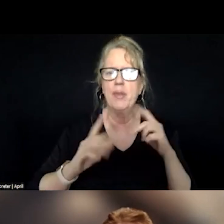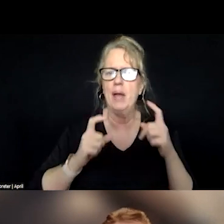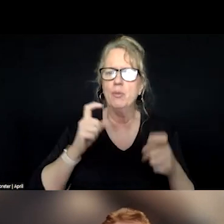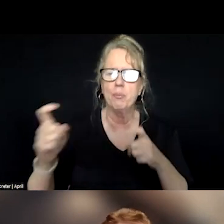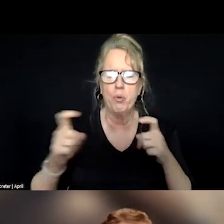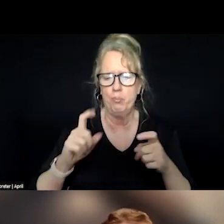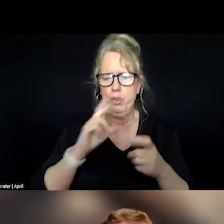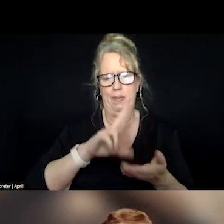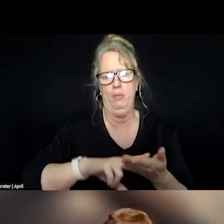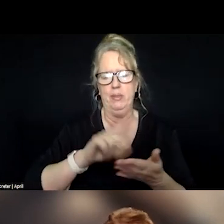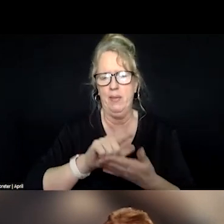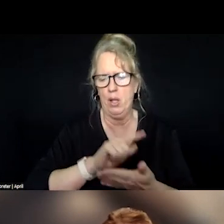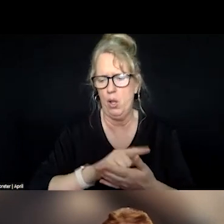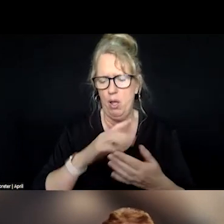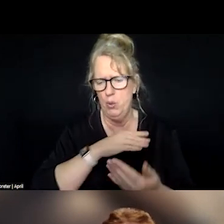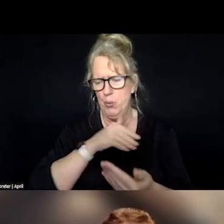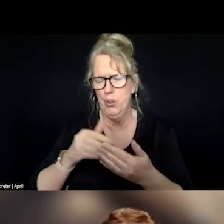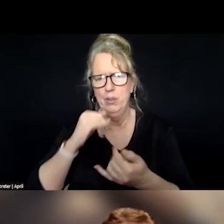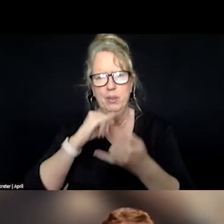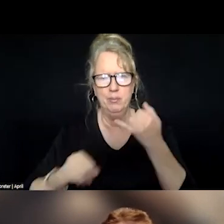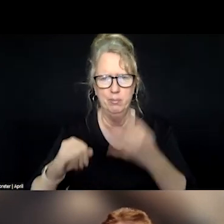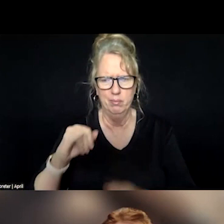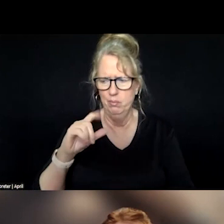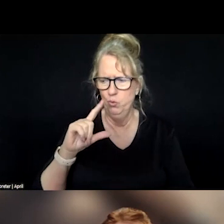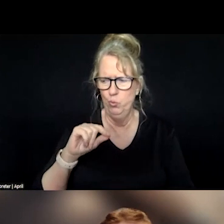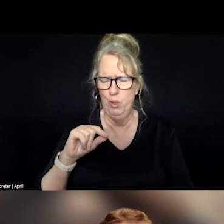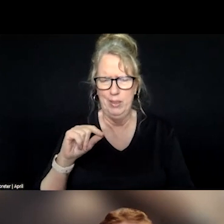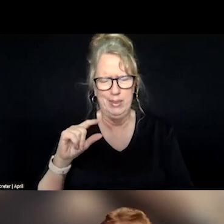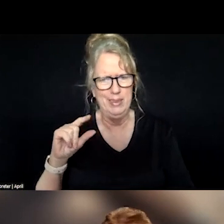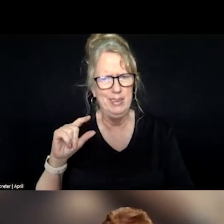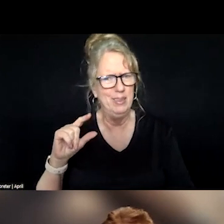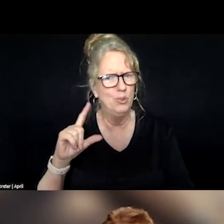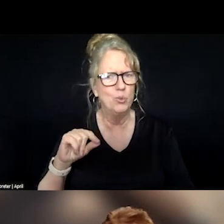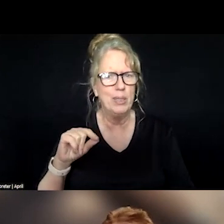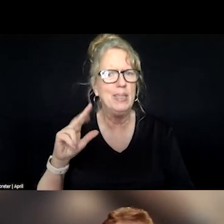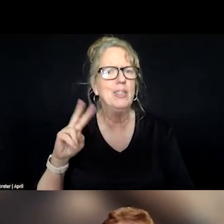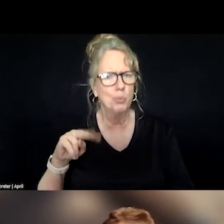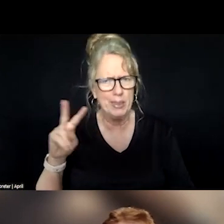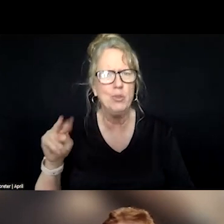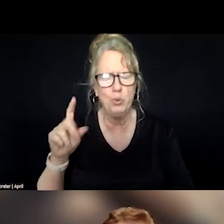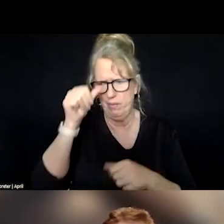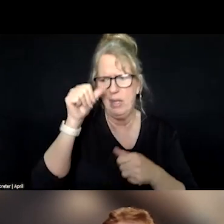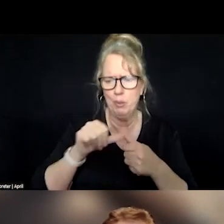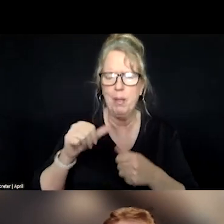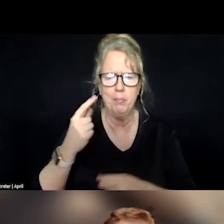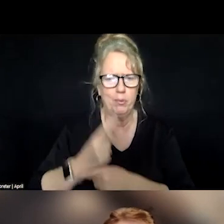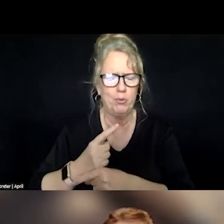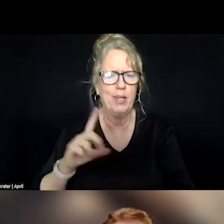TOWARDS THE END OF 2022.